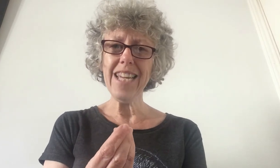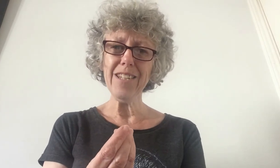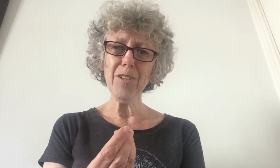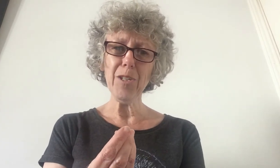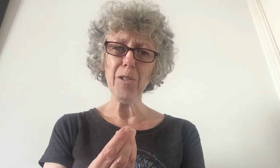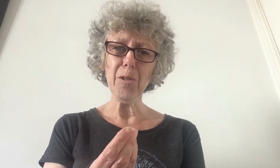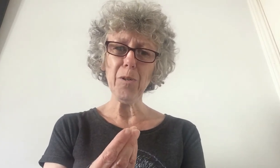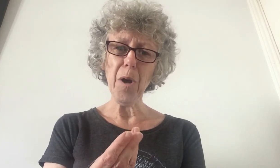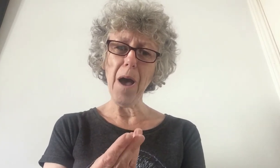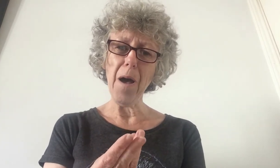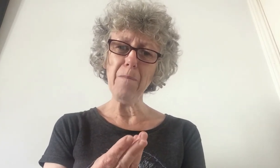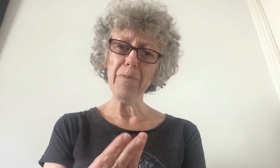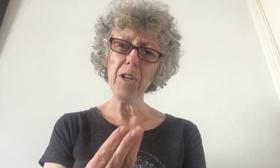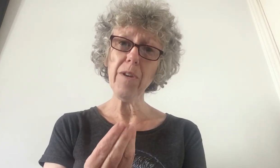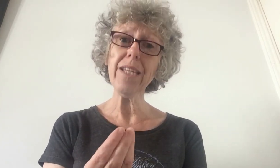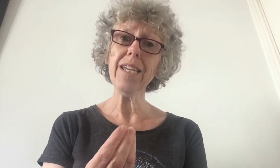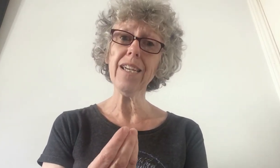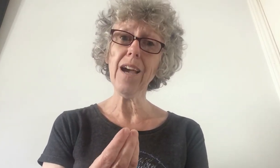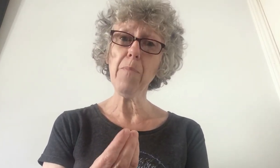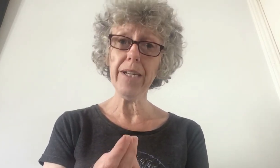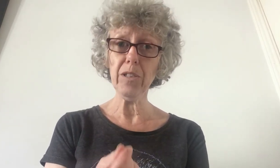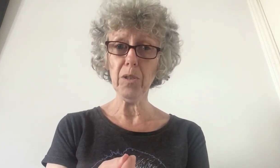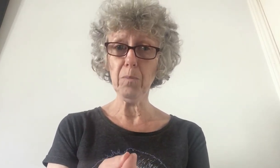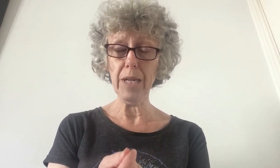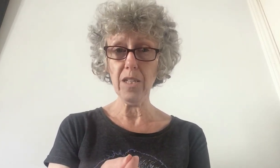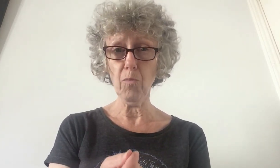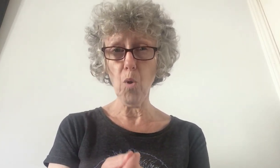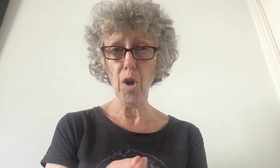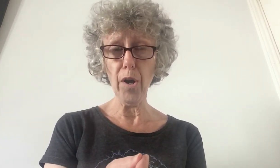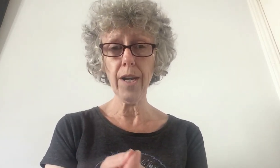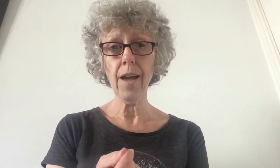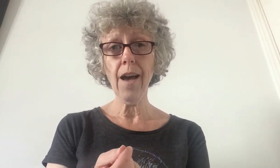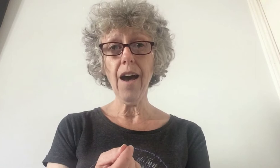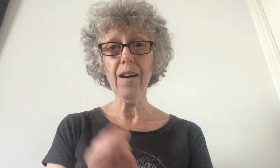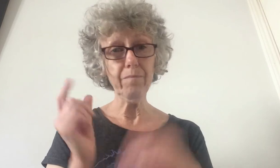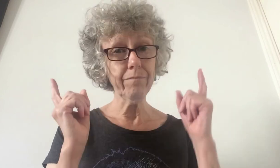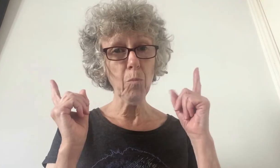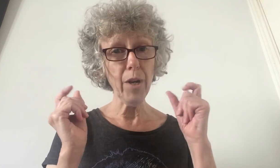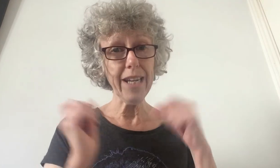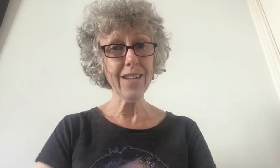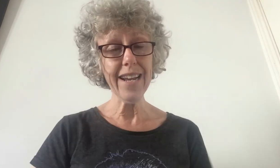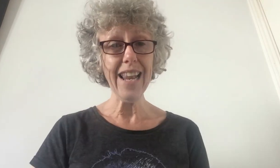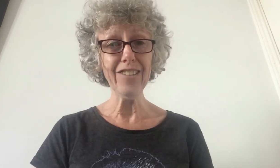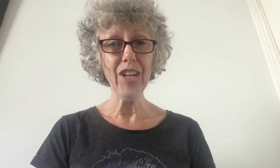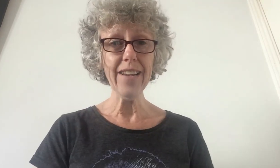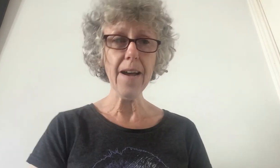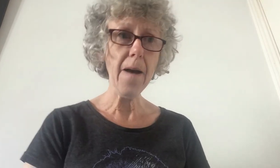into creating a brand-new piece of work - working title Angelica -